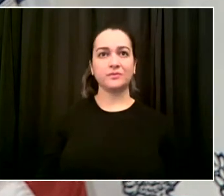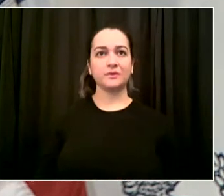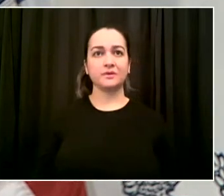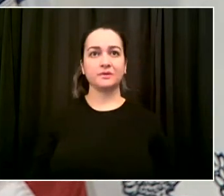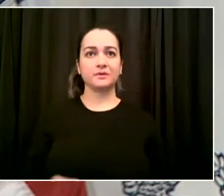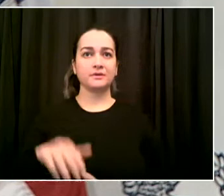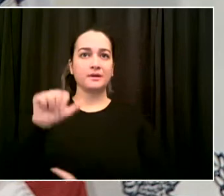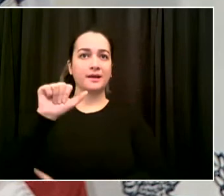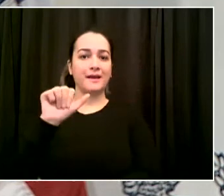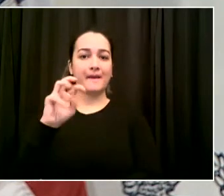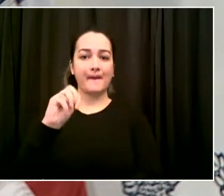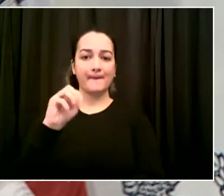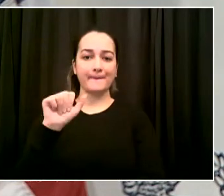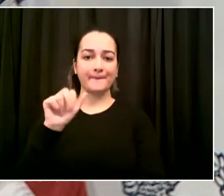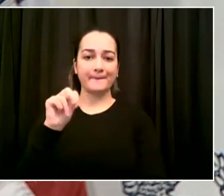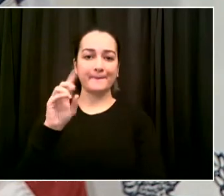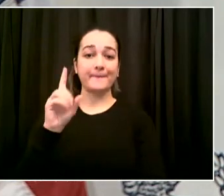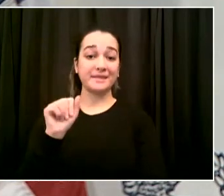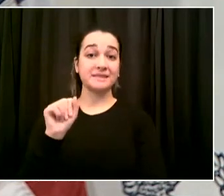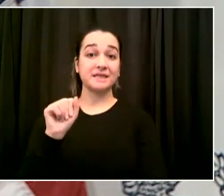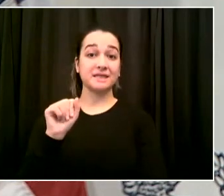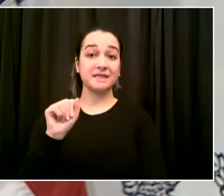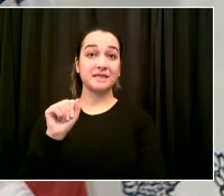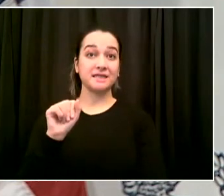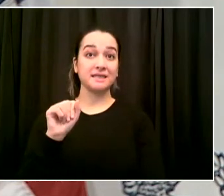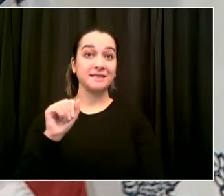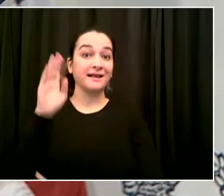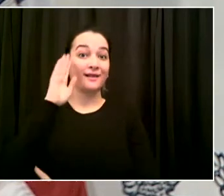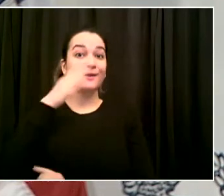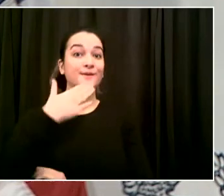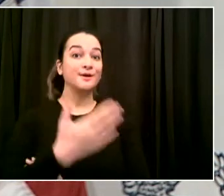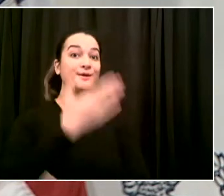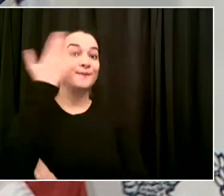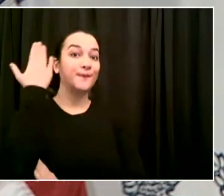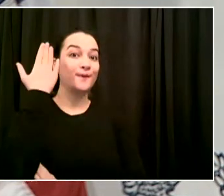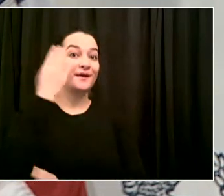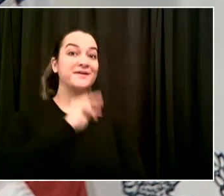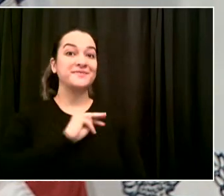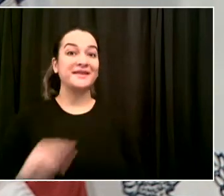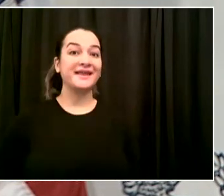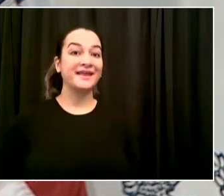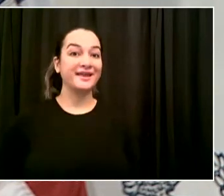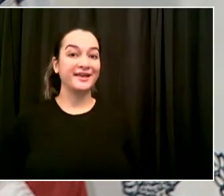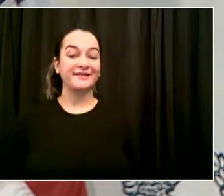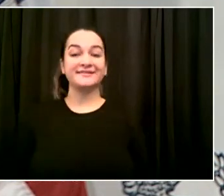AMANDA FROM POLITICO. Reporter: GOOD MORNING MR.